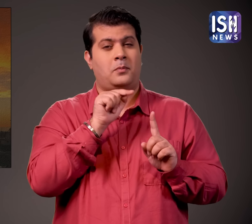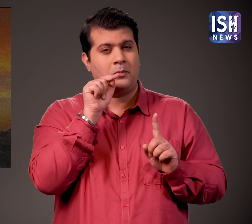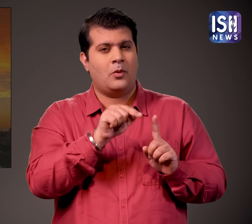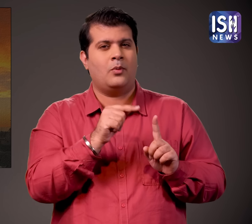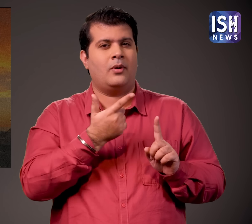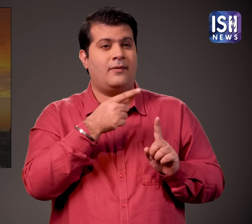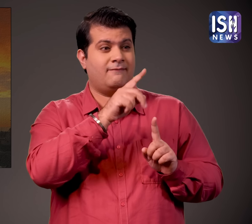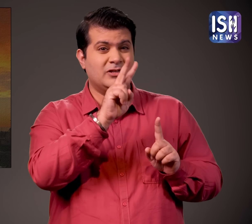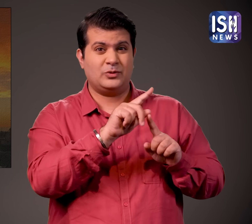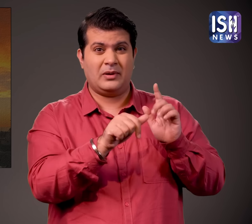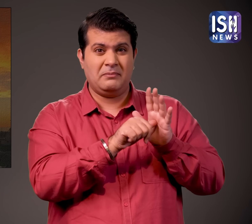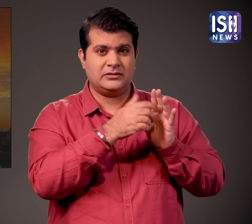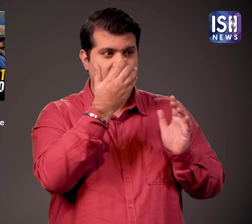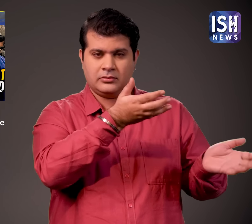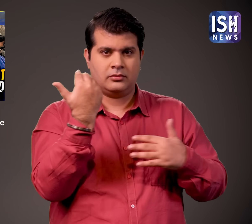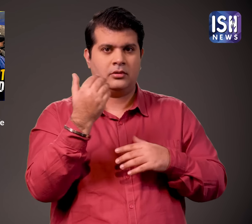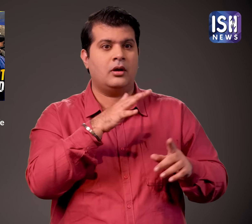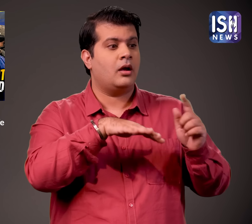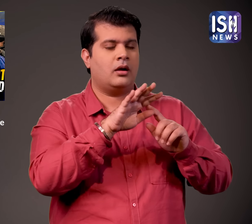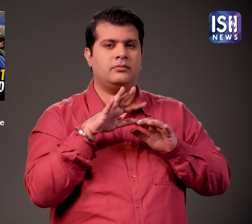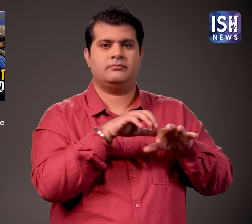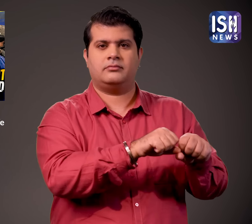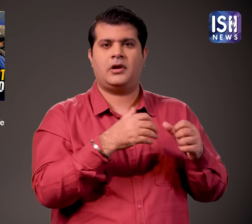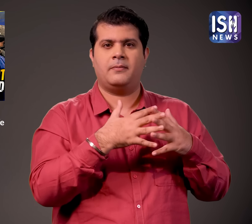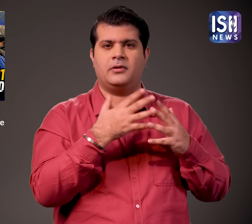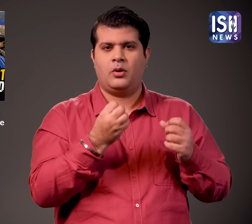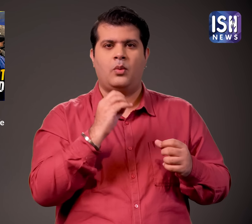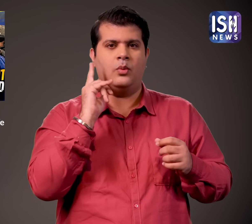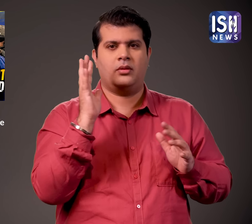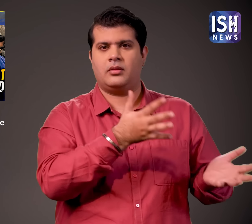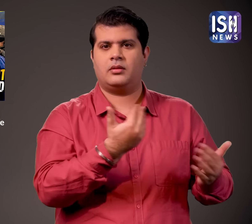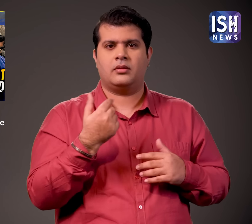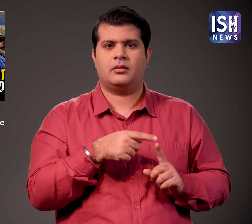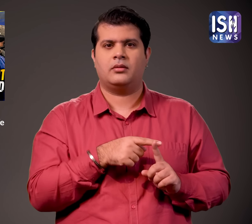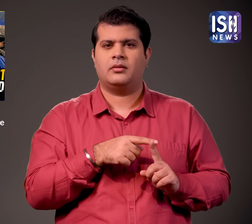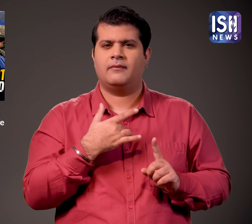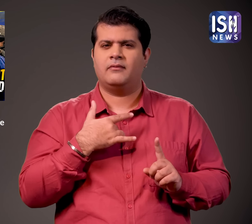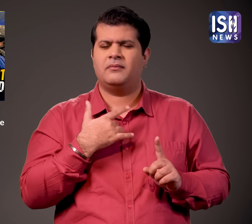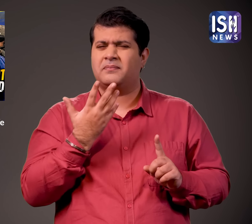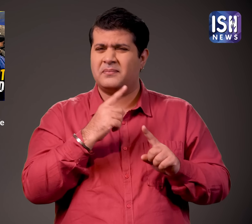After capturing Venezuela’s President, Trump wants to take control of the country’s crude oil reserves.